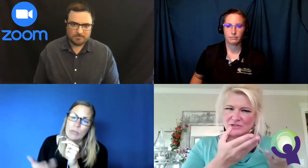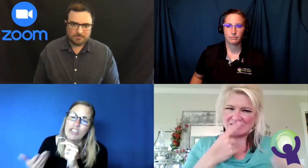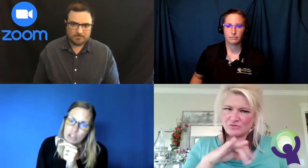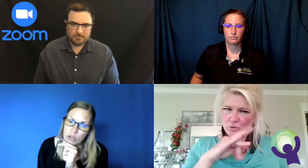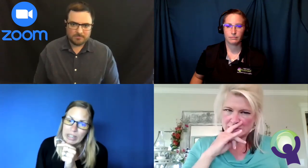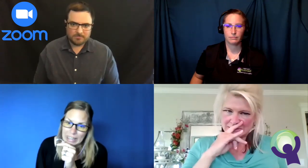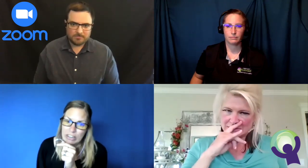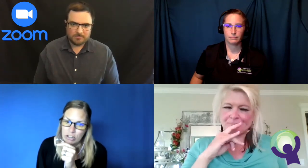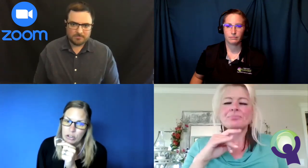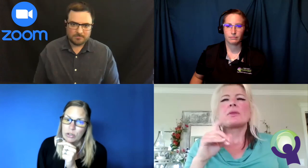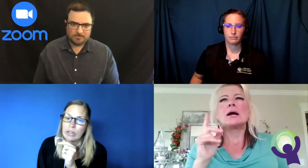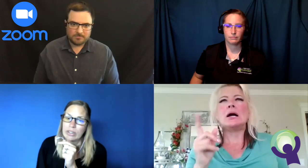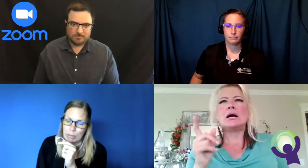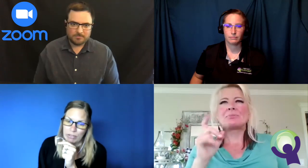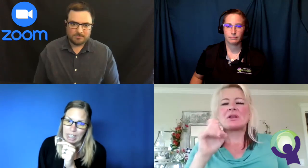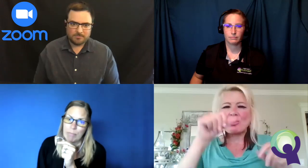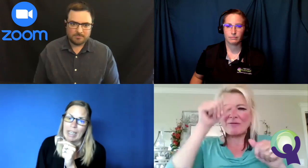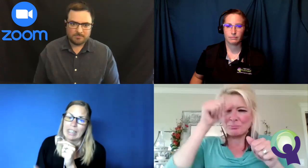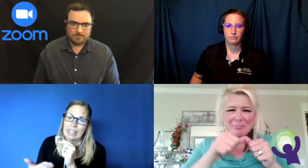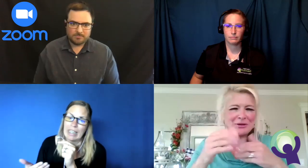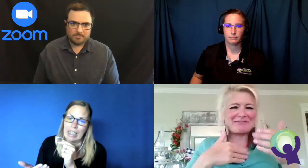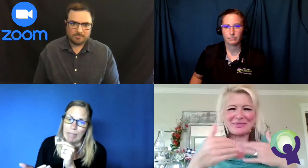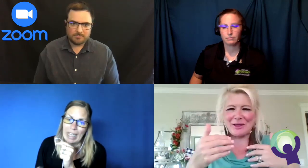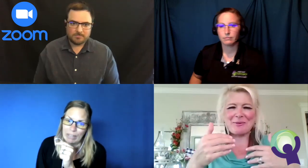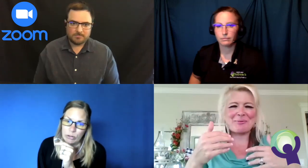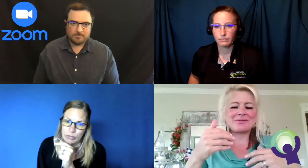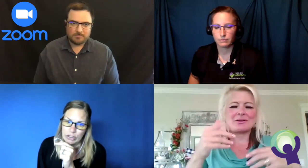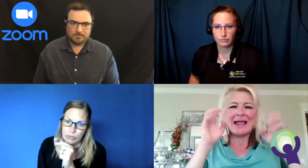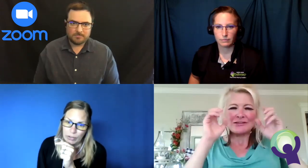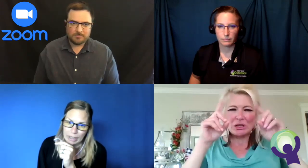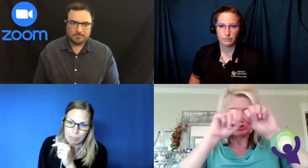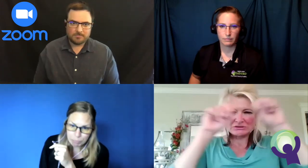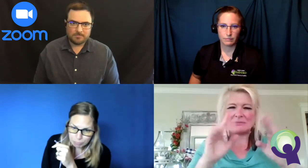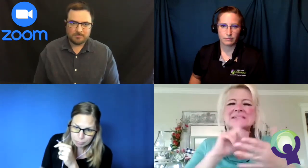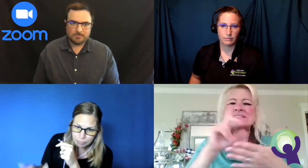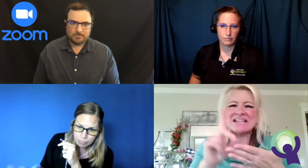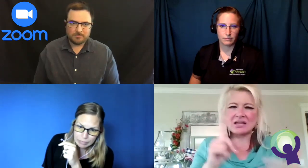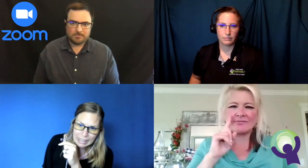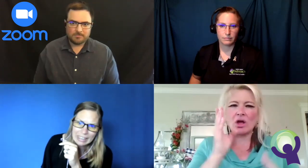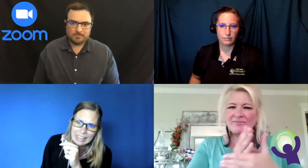we do need to label them and have those services for them.